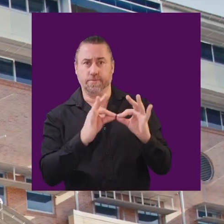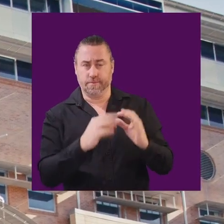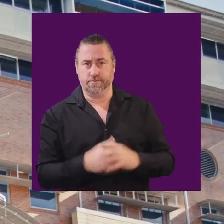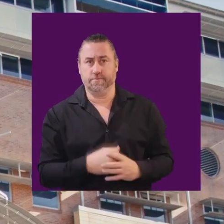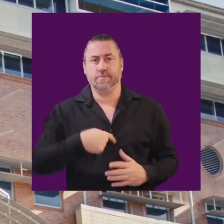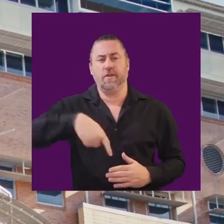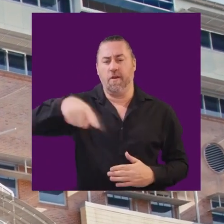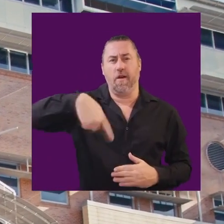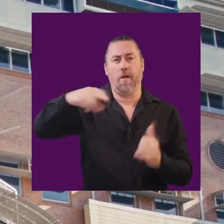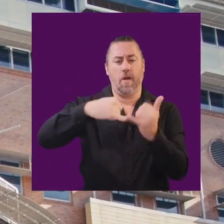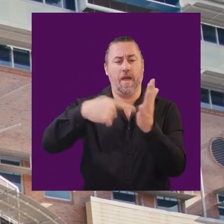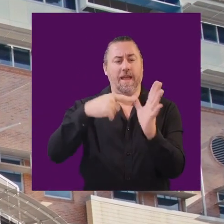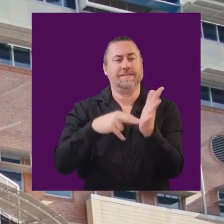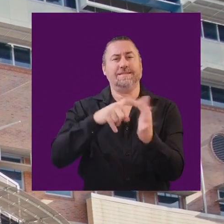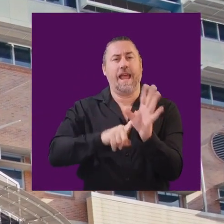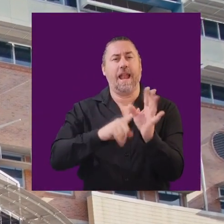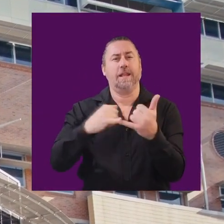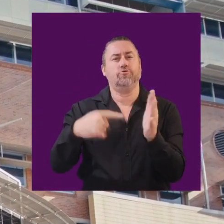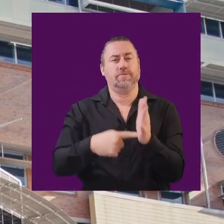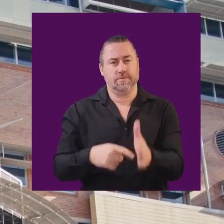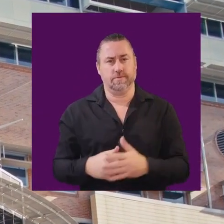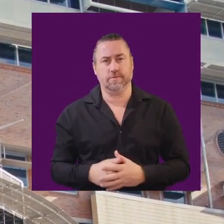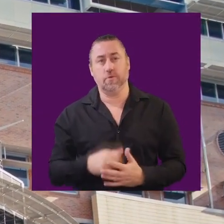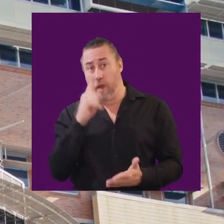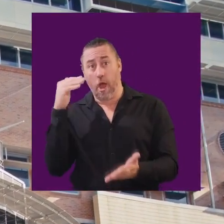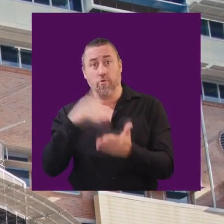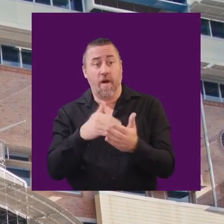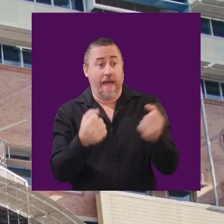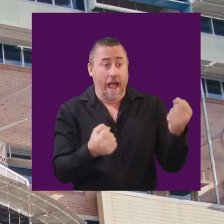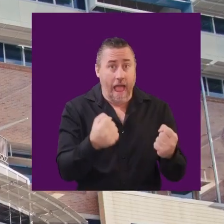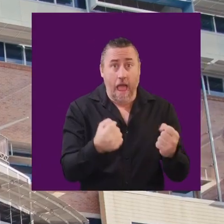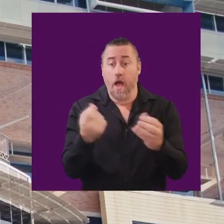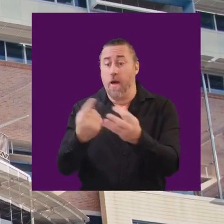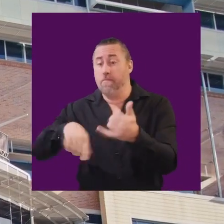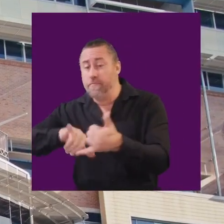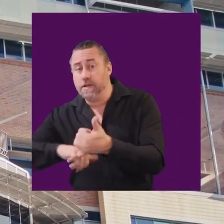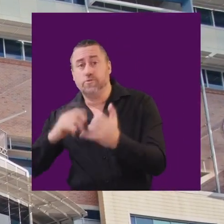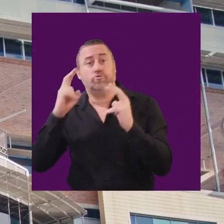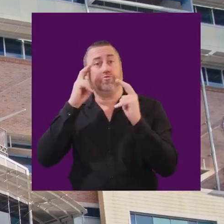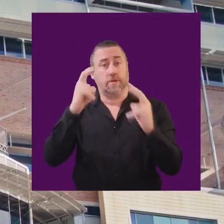It's on Stanley Street at South Brisbane. There are a few ways you can get here, by car, by bus,